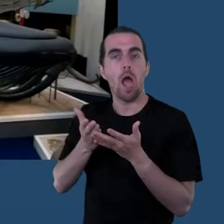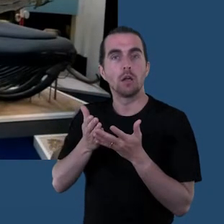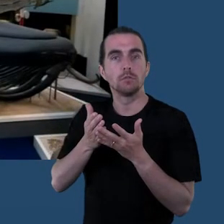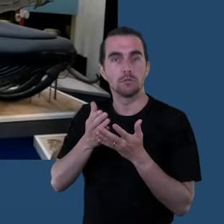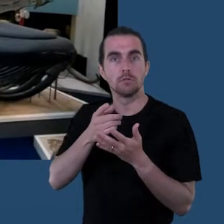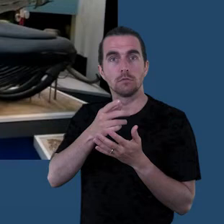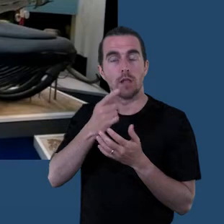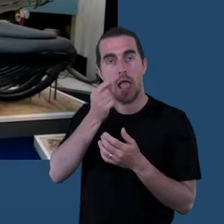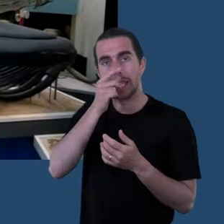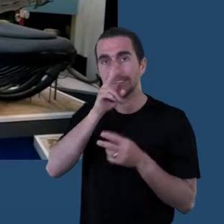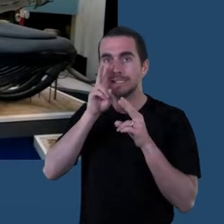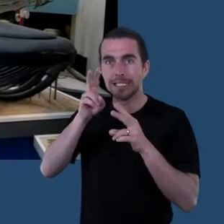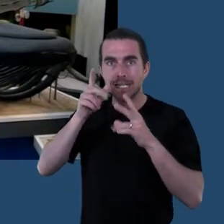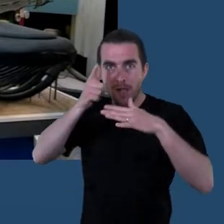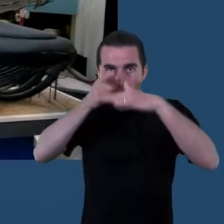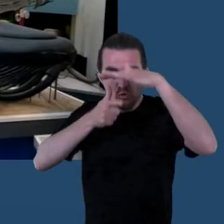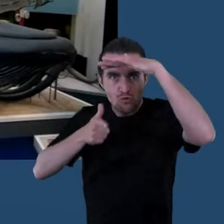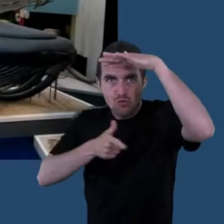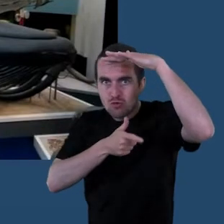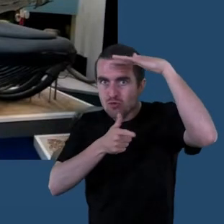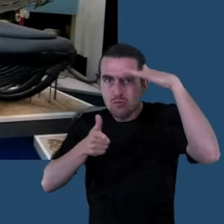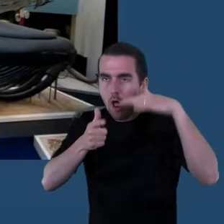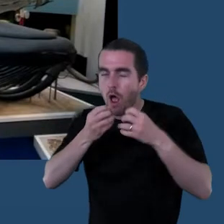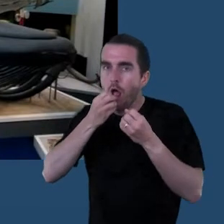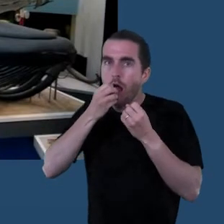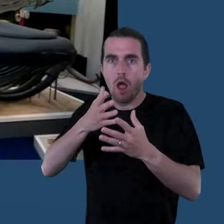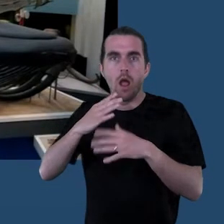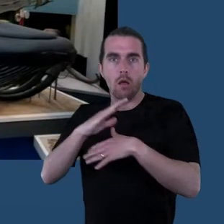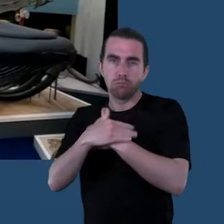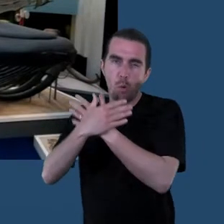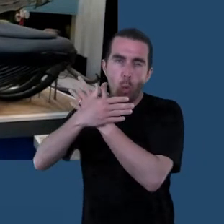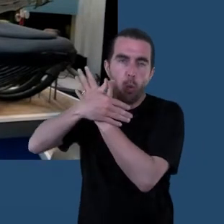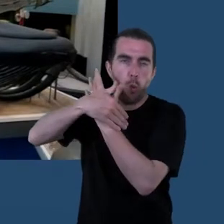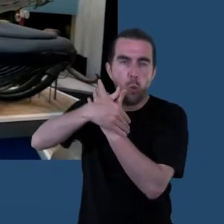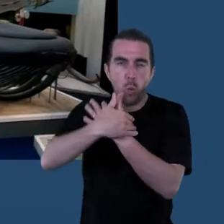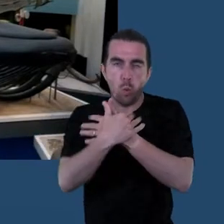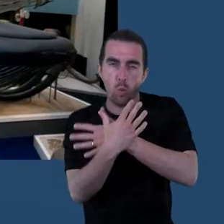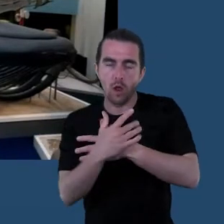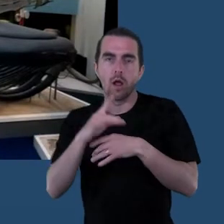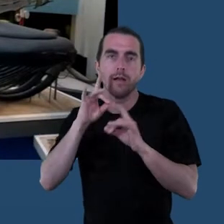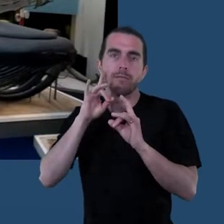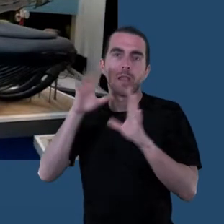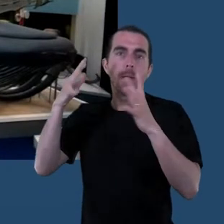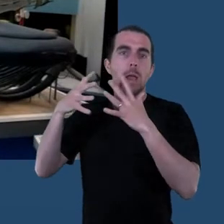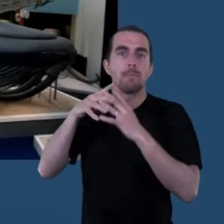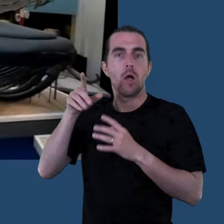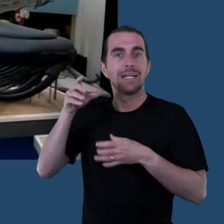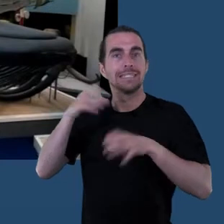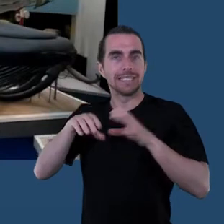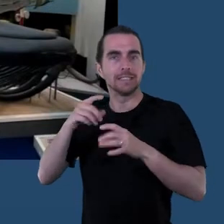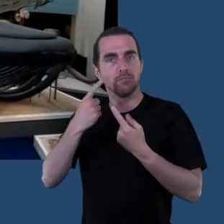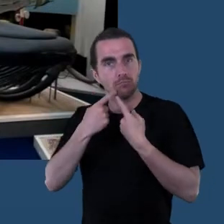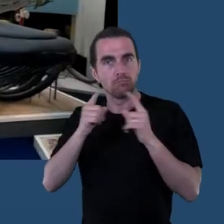you see just how streamlined these whales are. And there was a famous American scientist a few years ago who said that